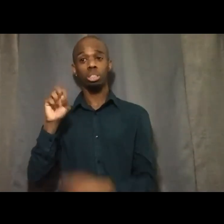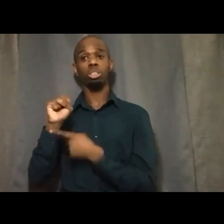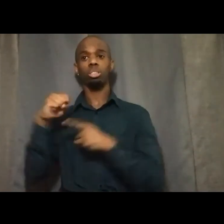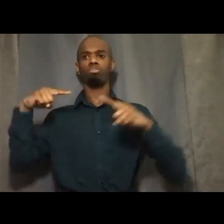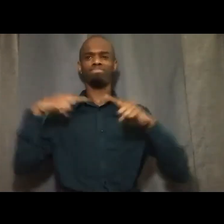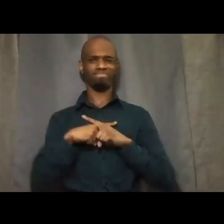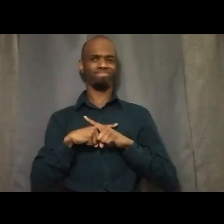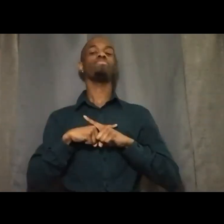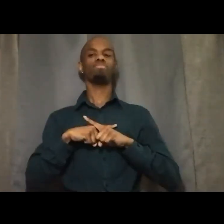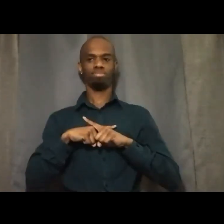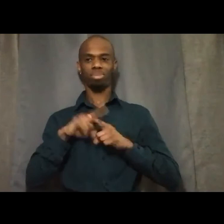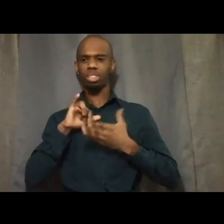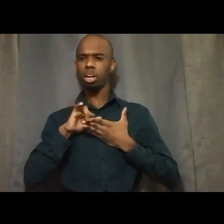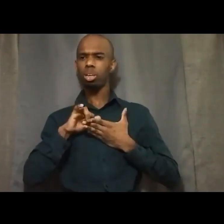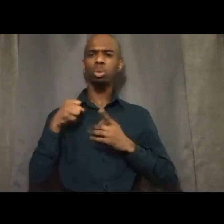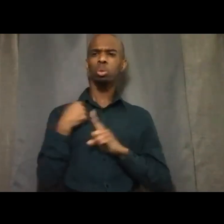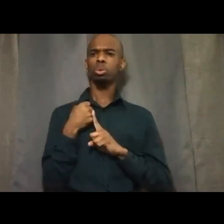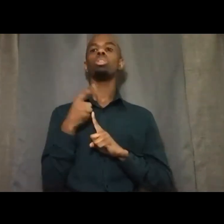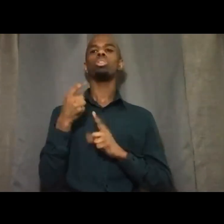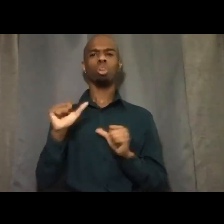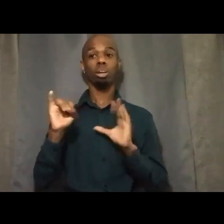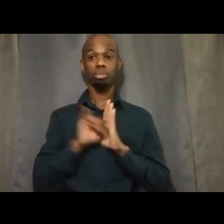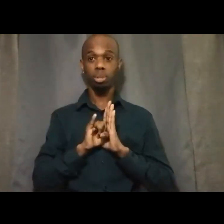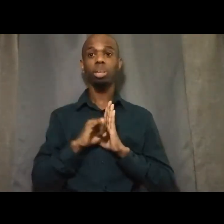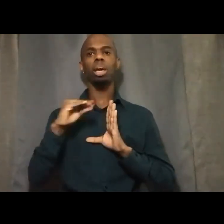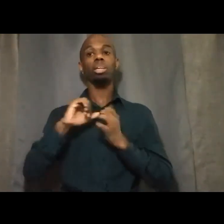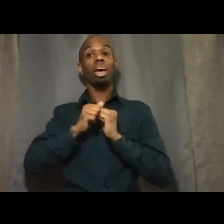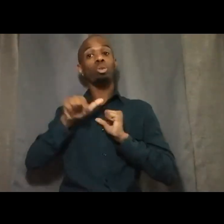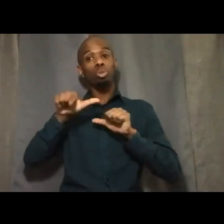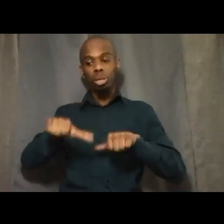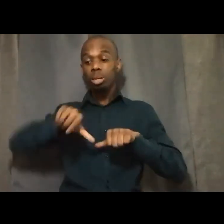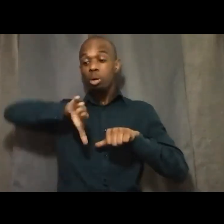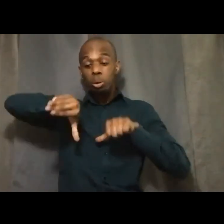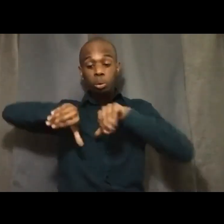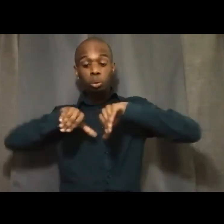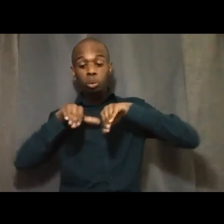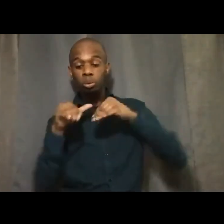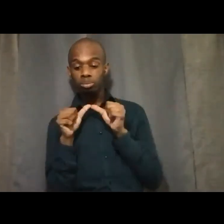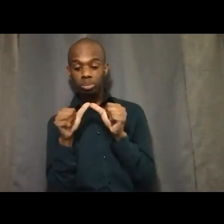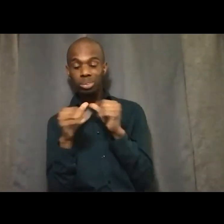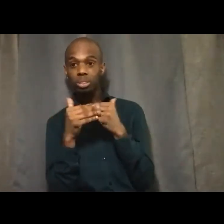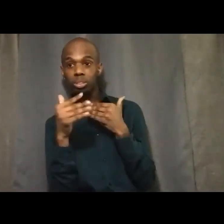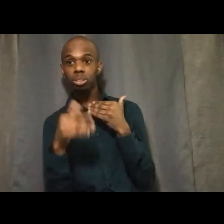Some things are not okay. Right, like if you're a cop, maybe you wanna get another job,